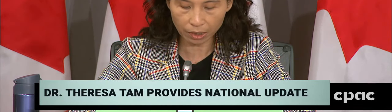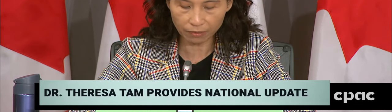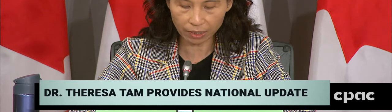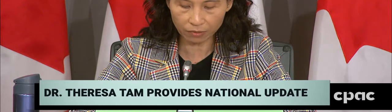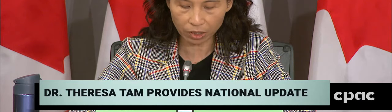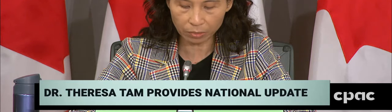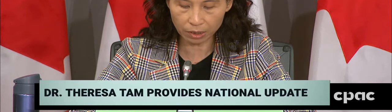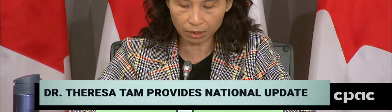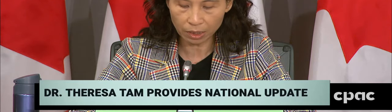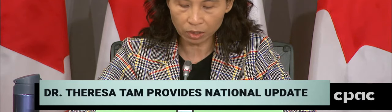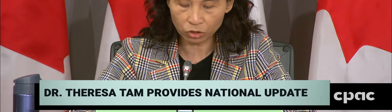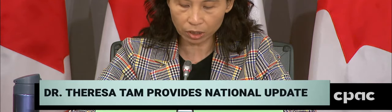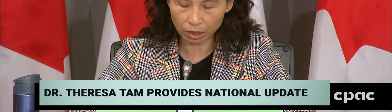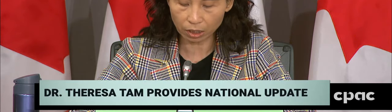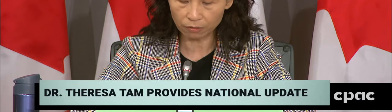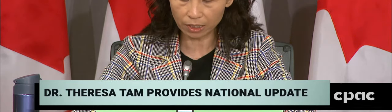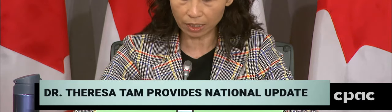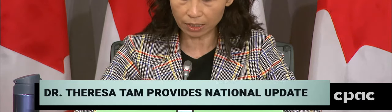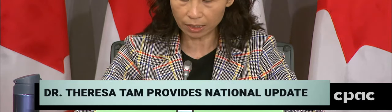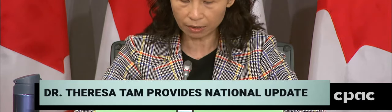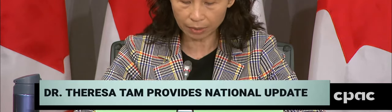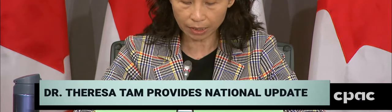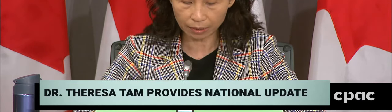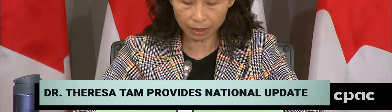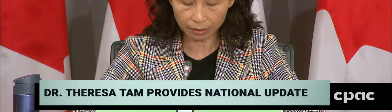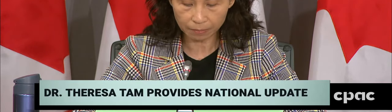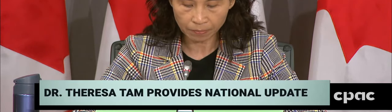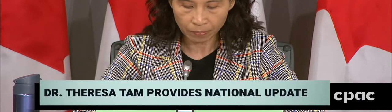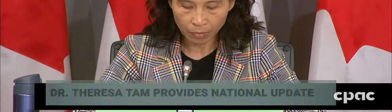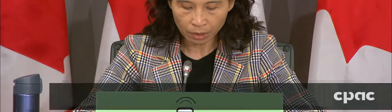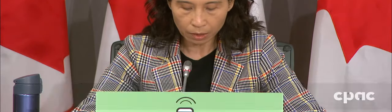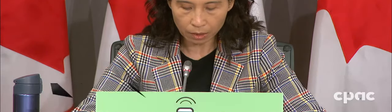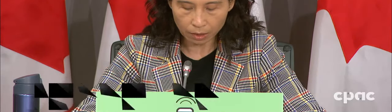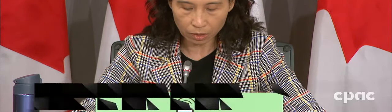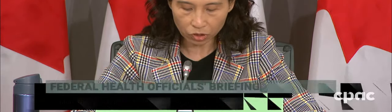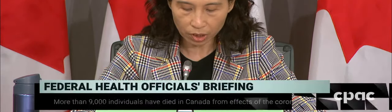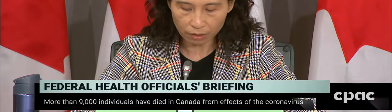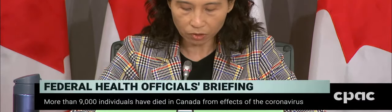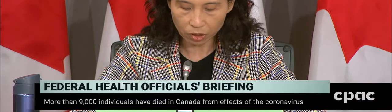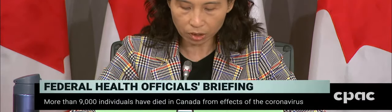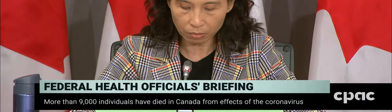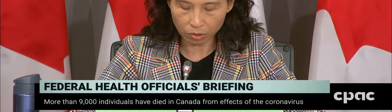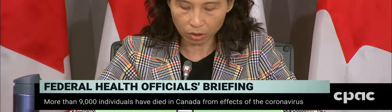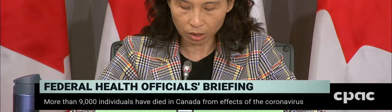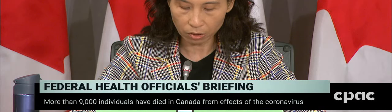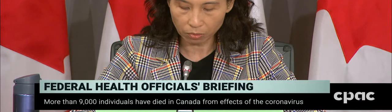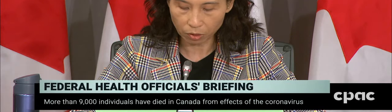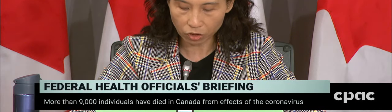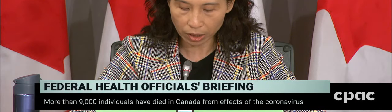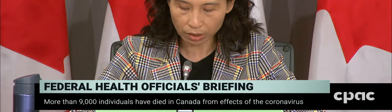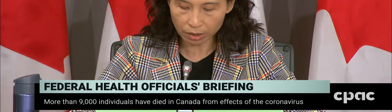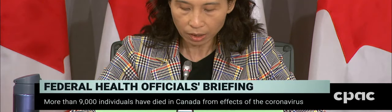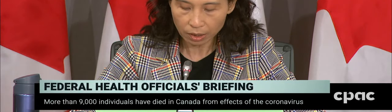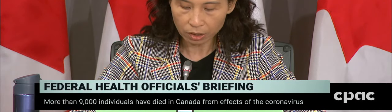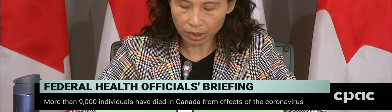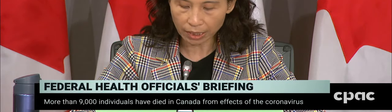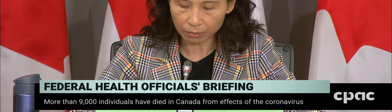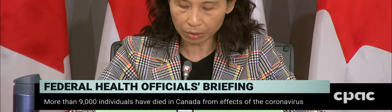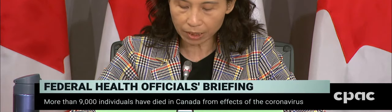GOVERNMENTS AND COMMUNITY PARTNERS ADVANCE THE GOAL OF